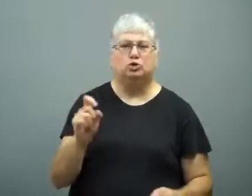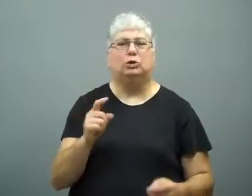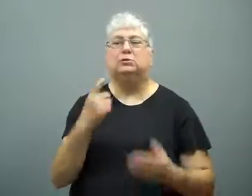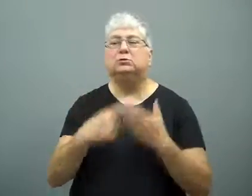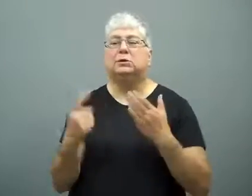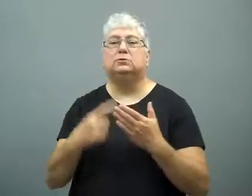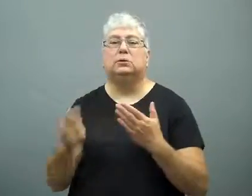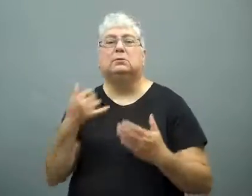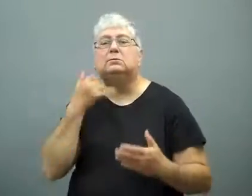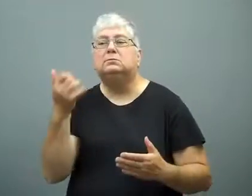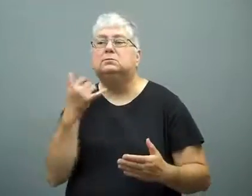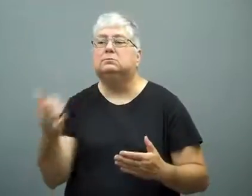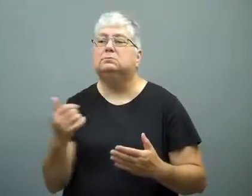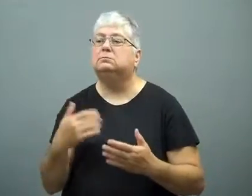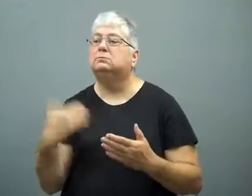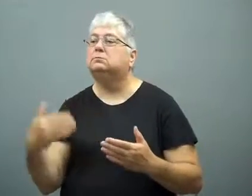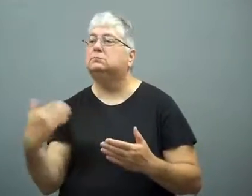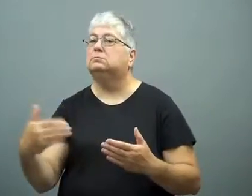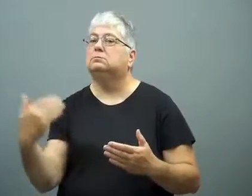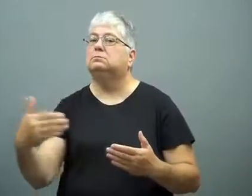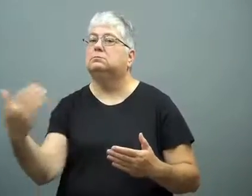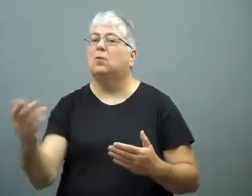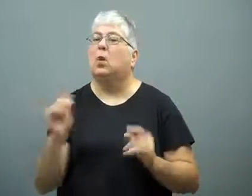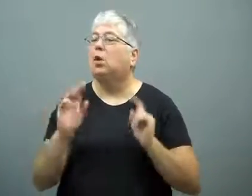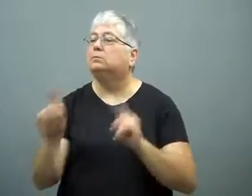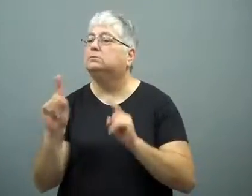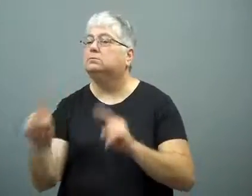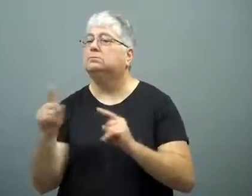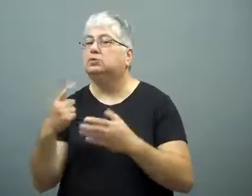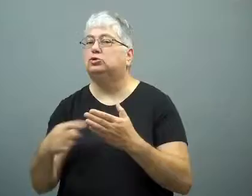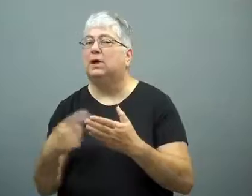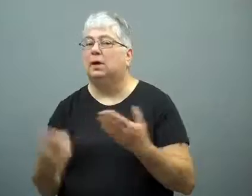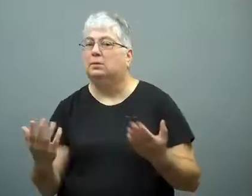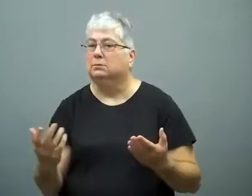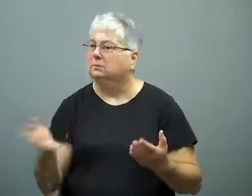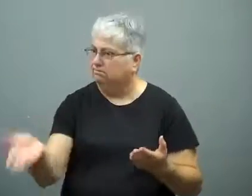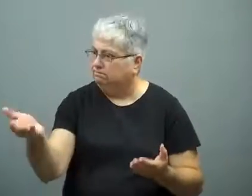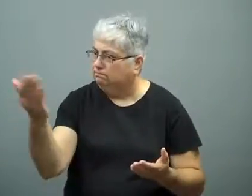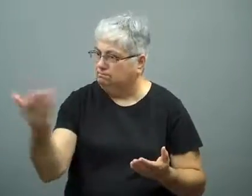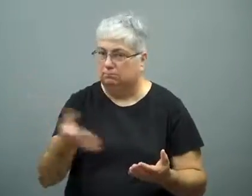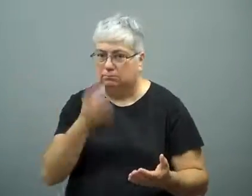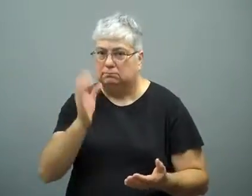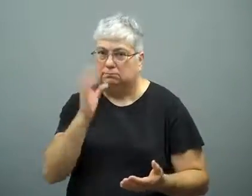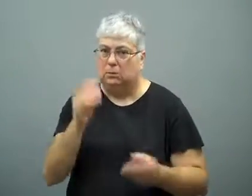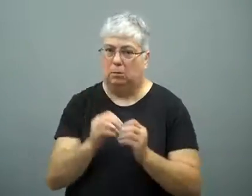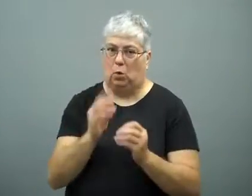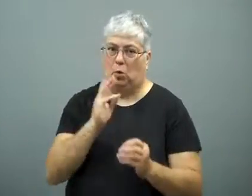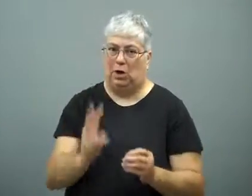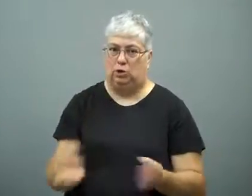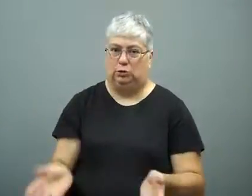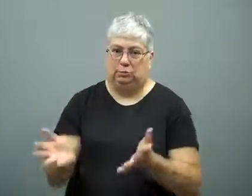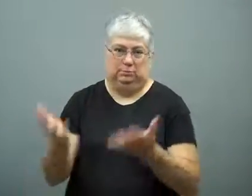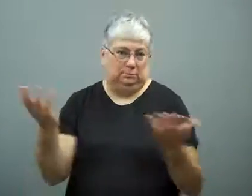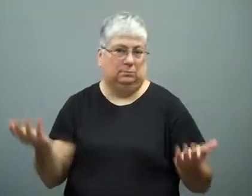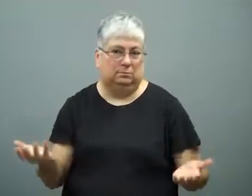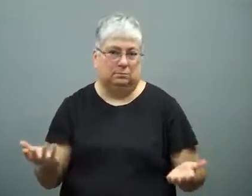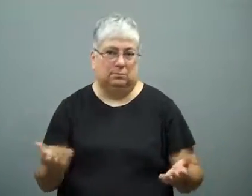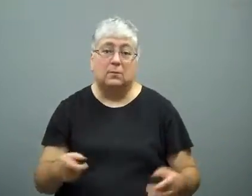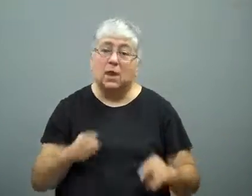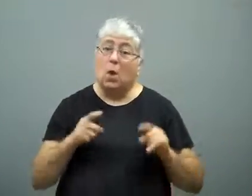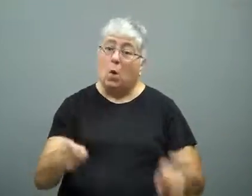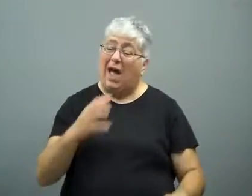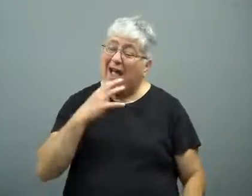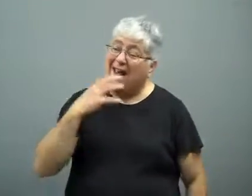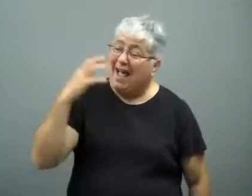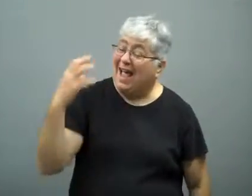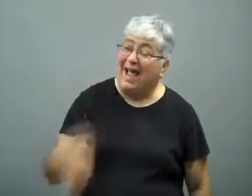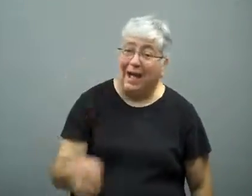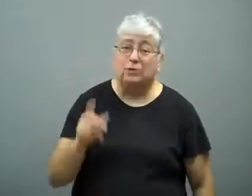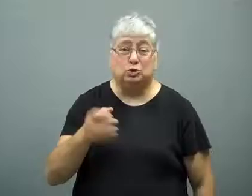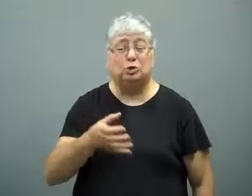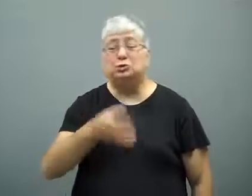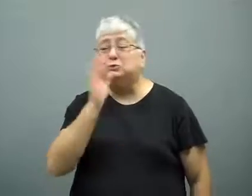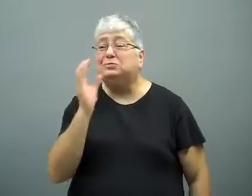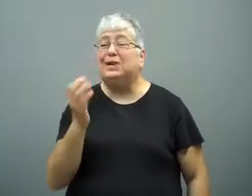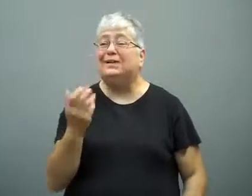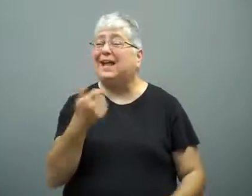they should be checked often regularly by phone or in person.